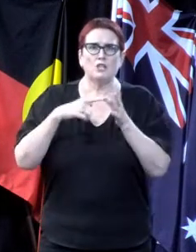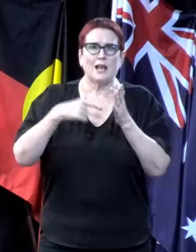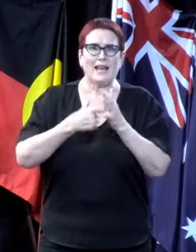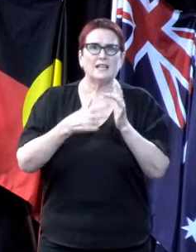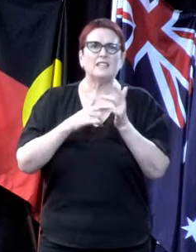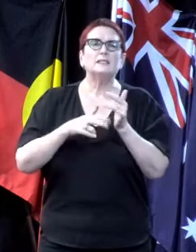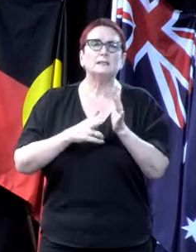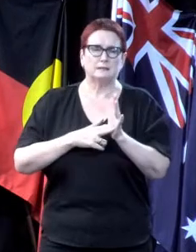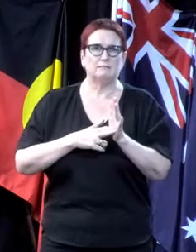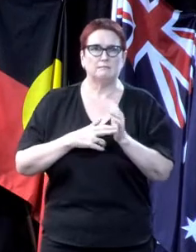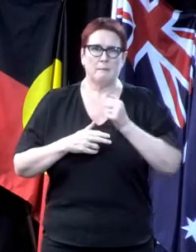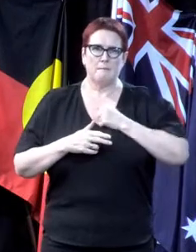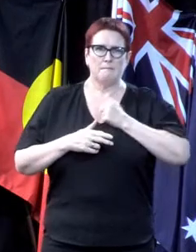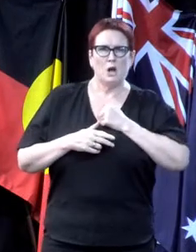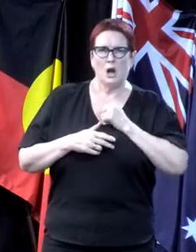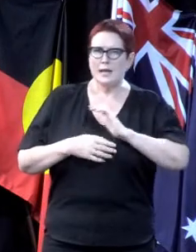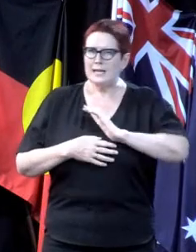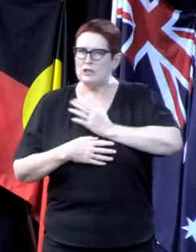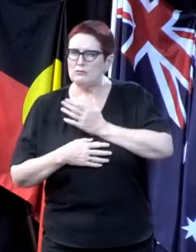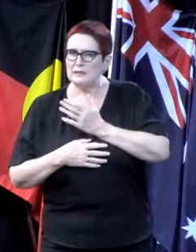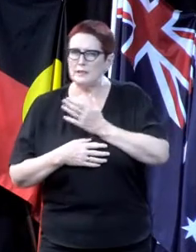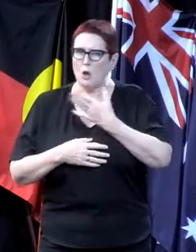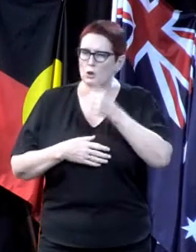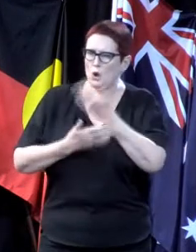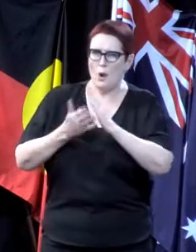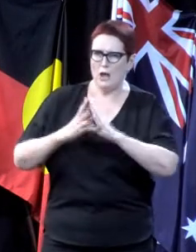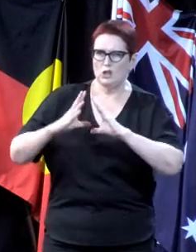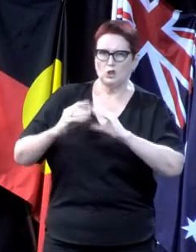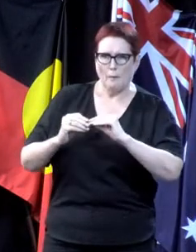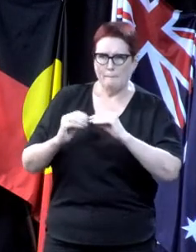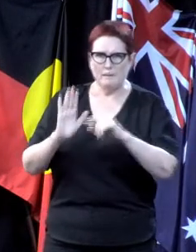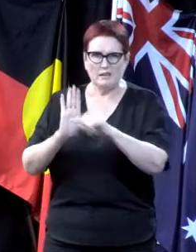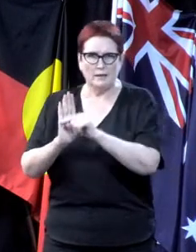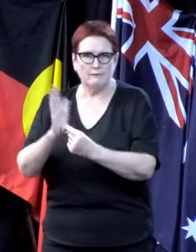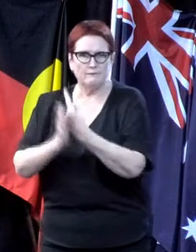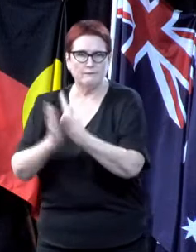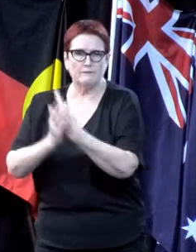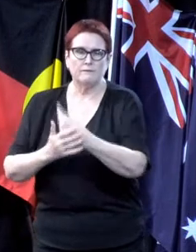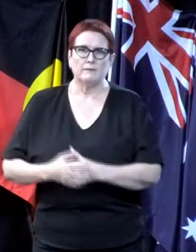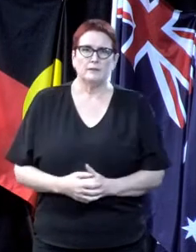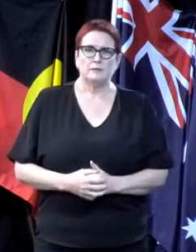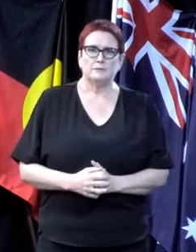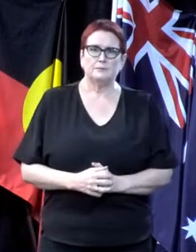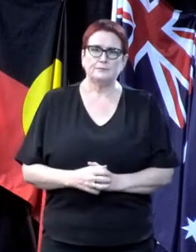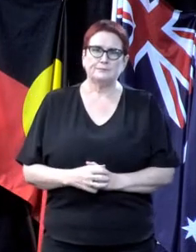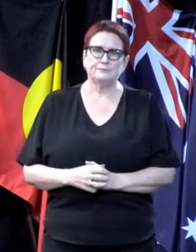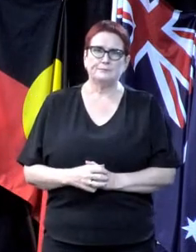Preventing the negatives. So the evidence shows, or at least 20 years of hearing the stories.